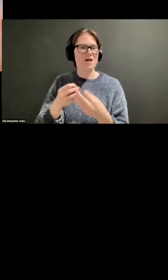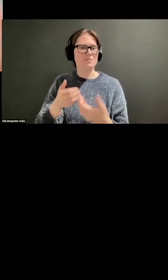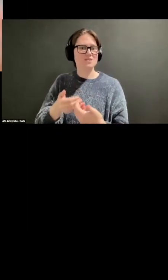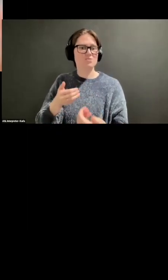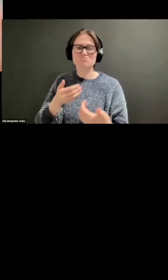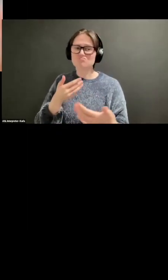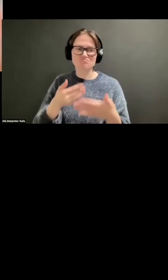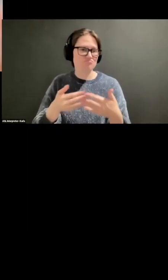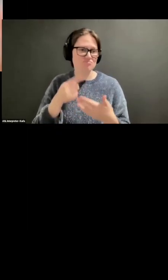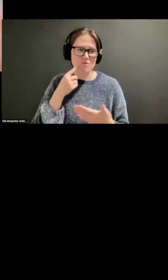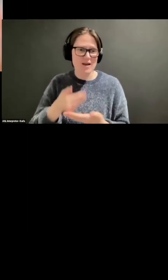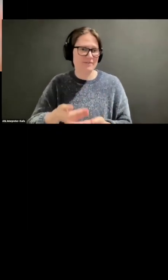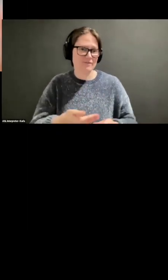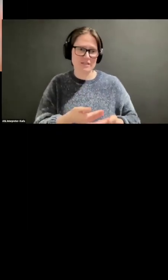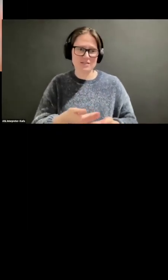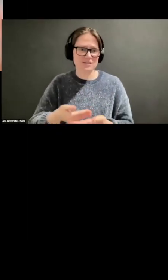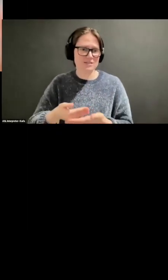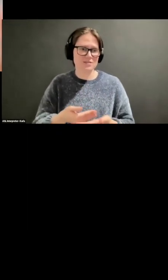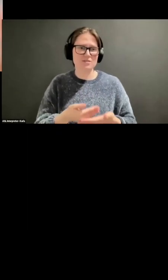that trauma and that loss, it lives in the body.